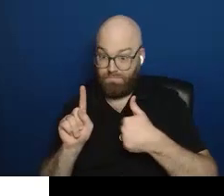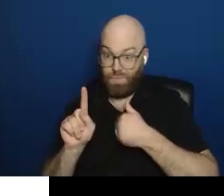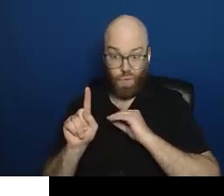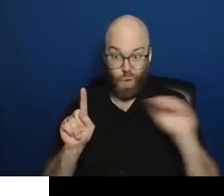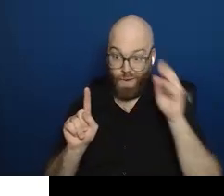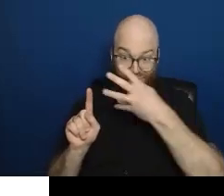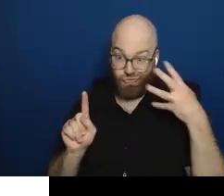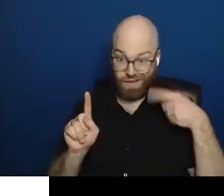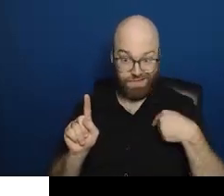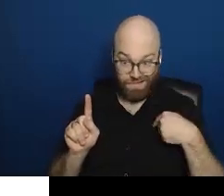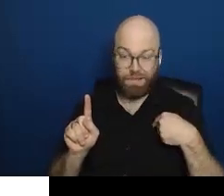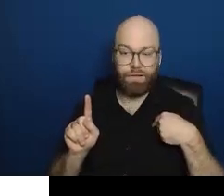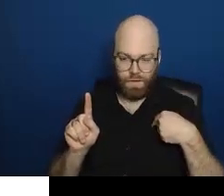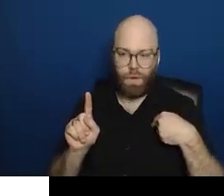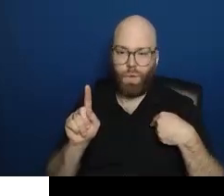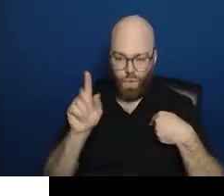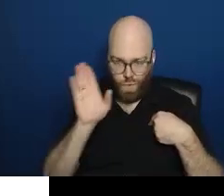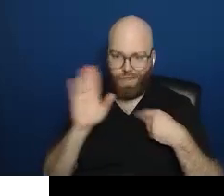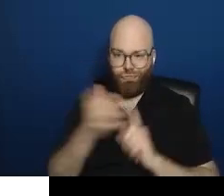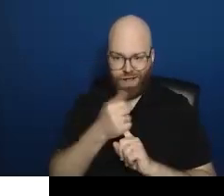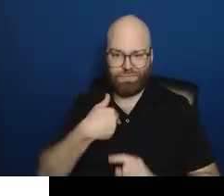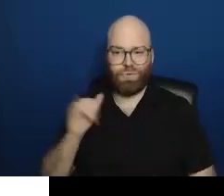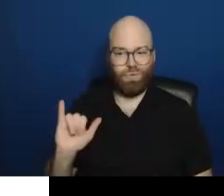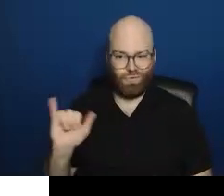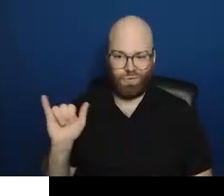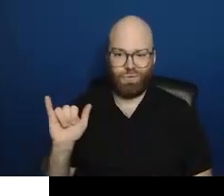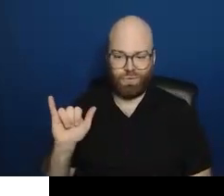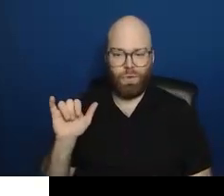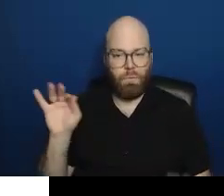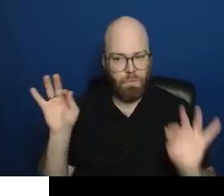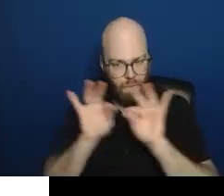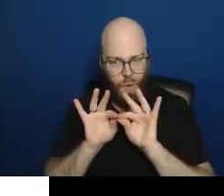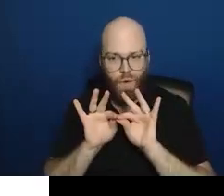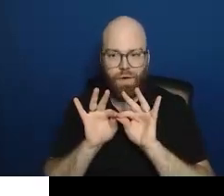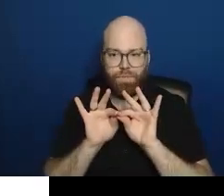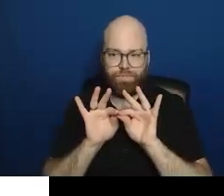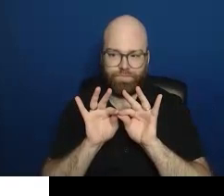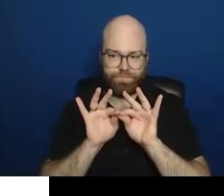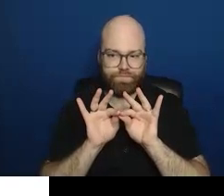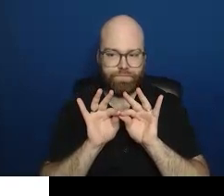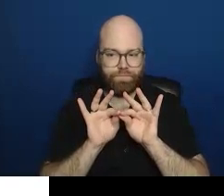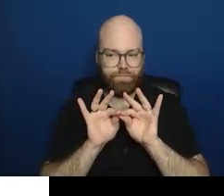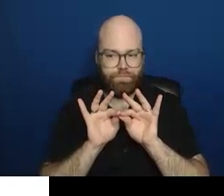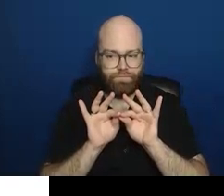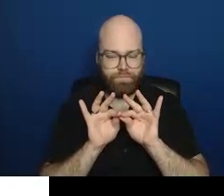So, it's really important that we all try to, inform our community